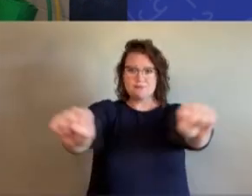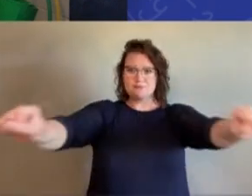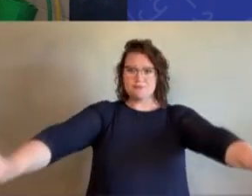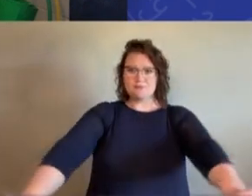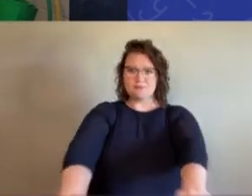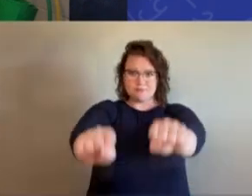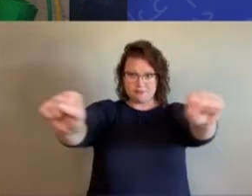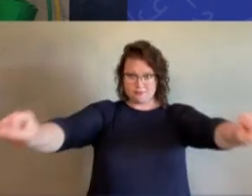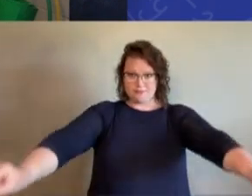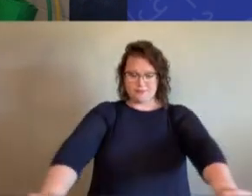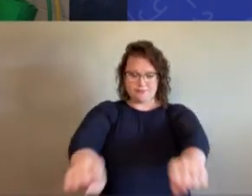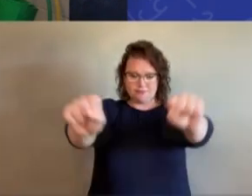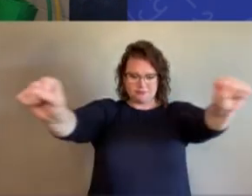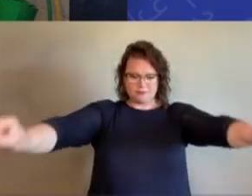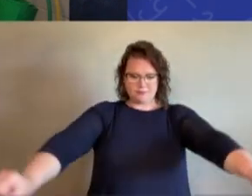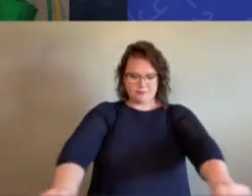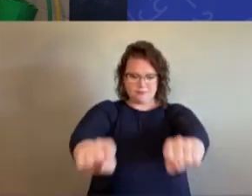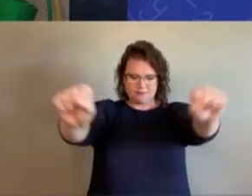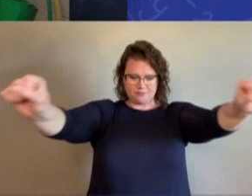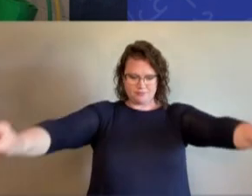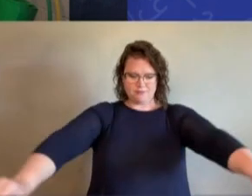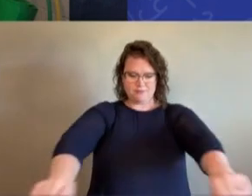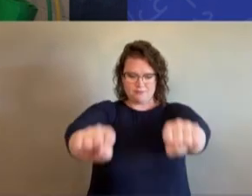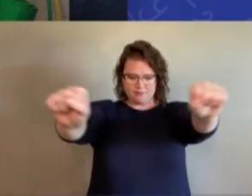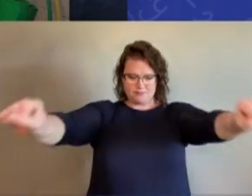Move your hands up to the front.